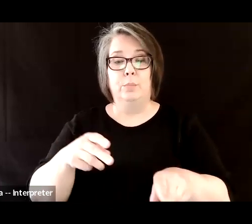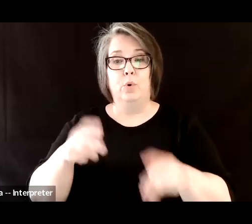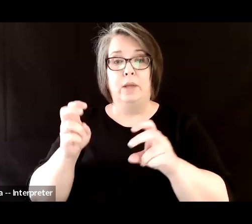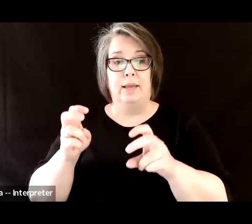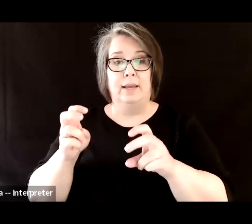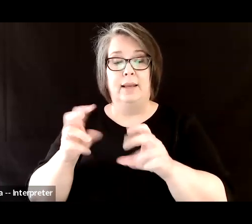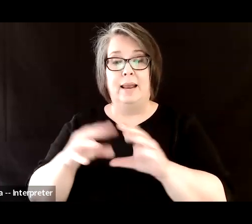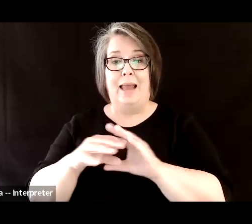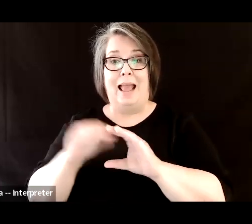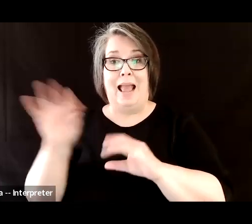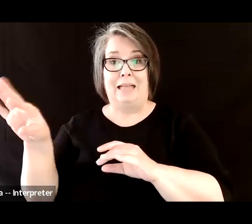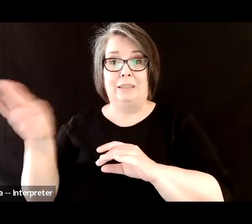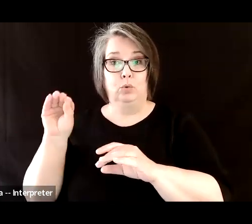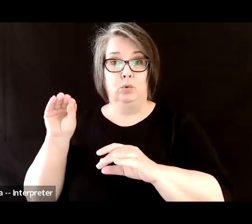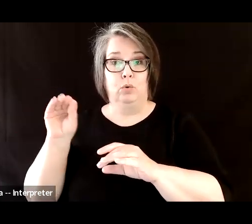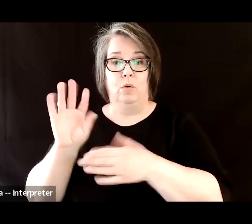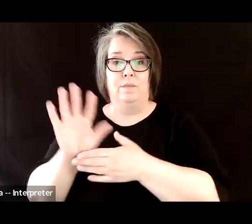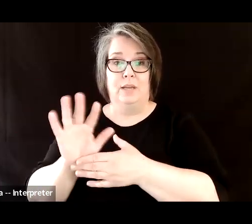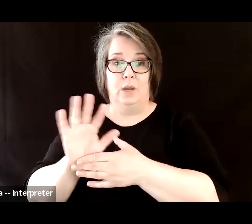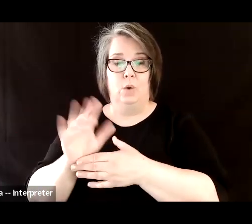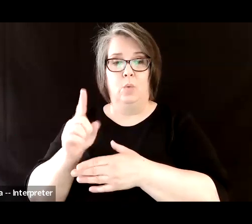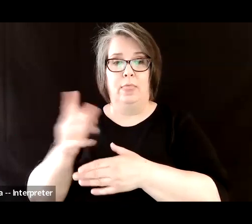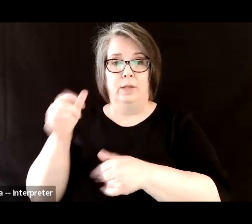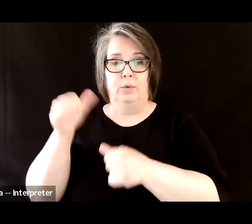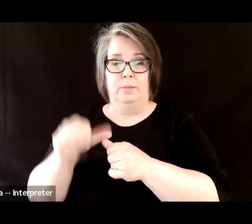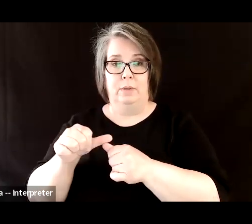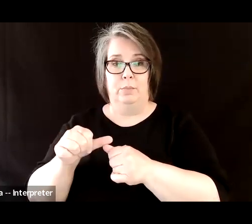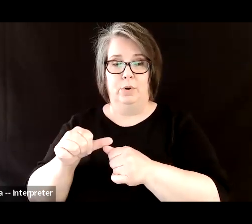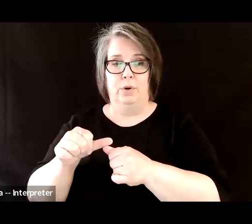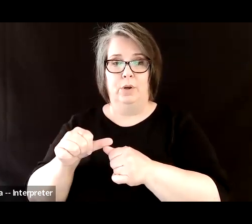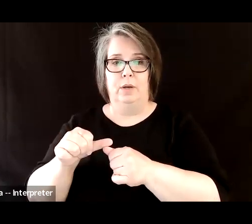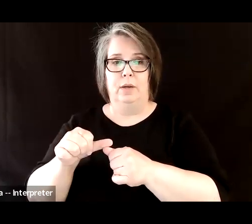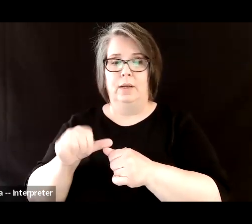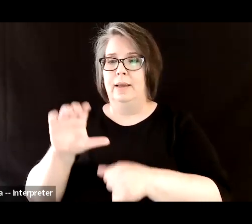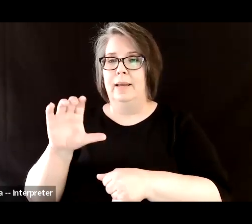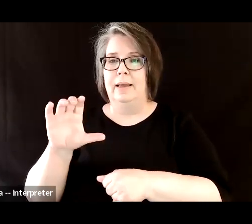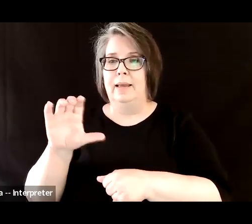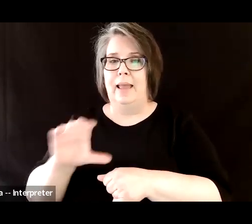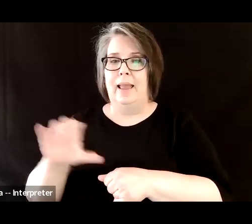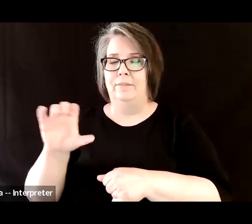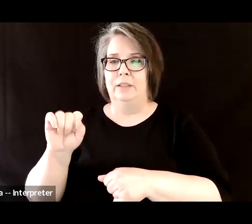external video, one thing to remember is Canvas Studio can't auto generate captions for those.